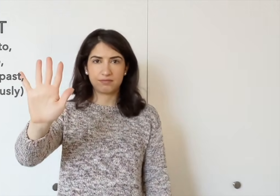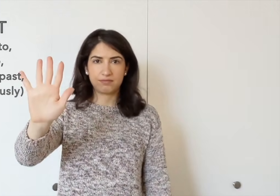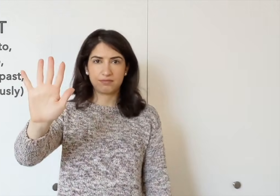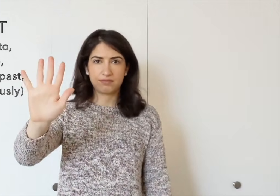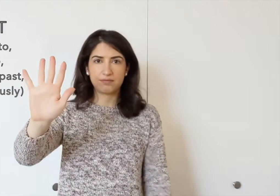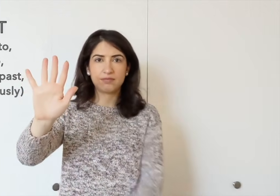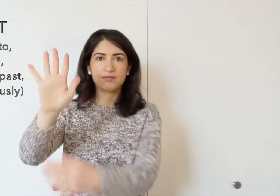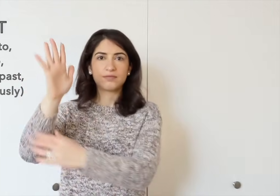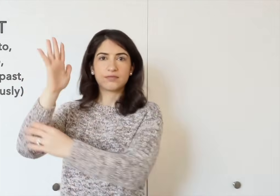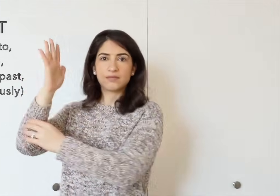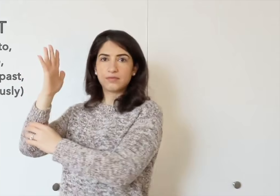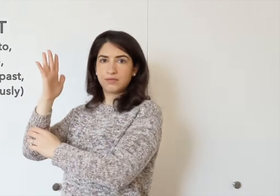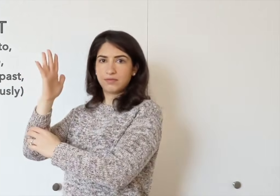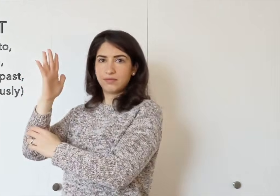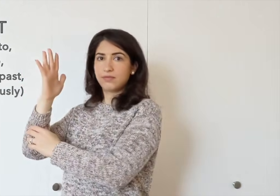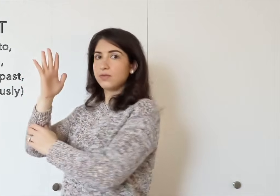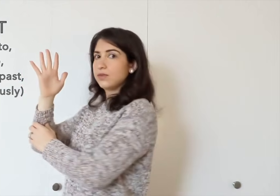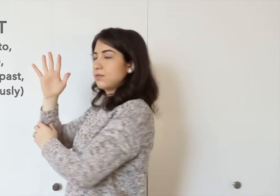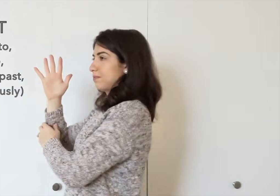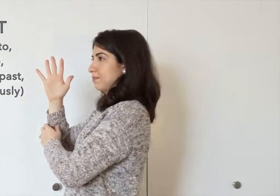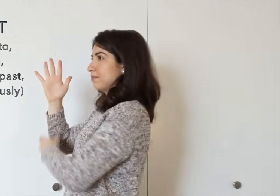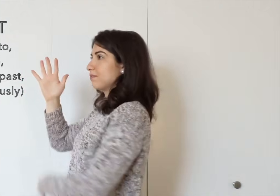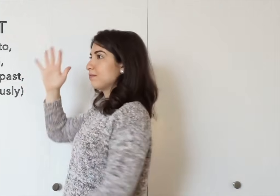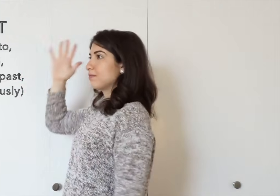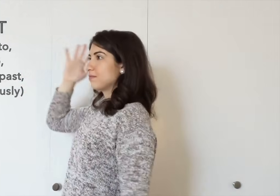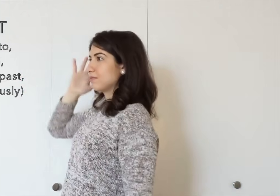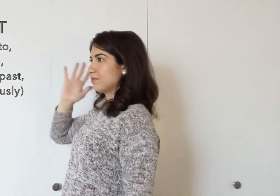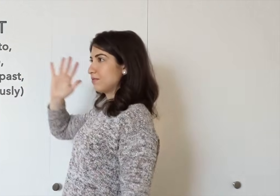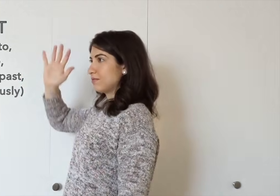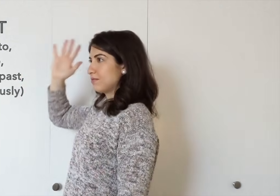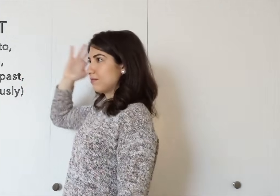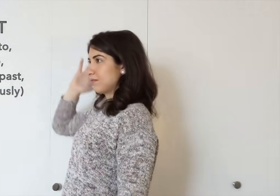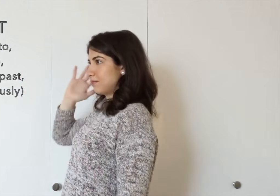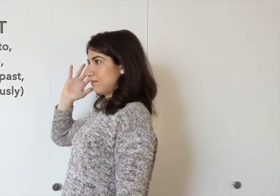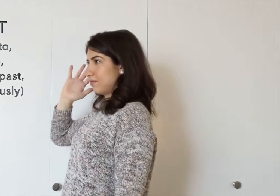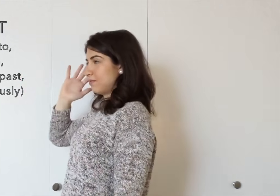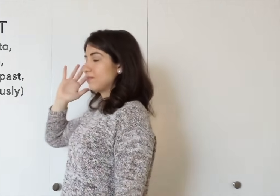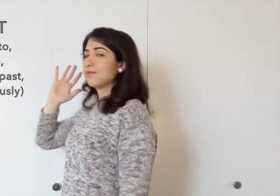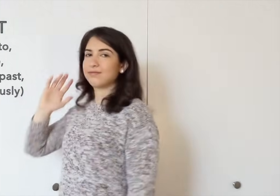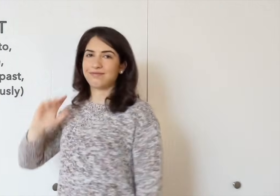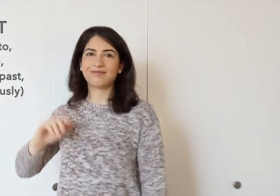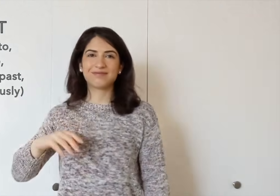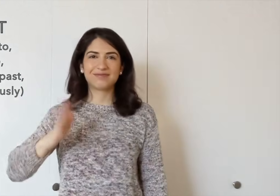The "5" handshape, palms sideways, circles backward.